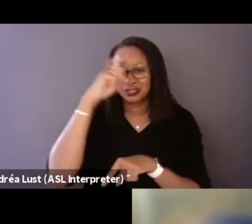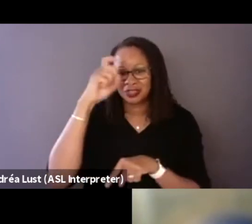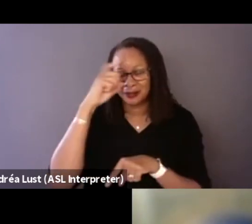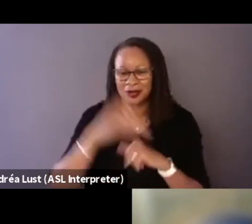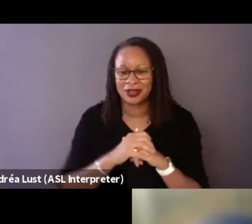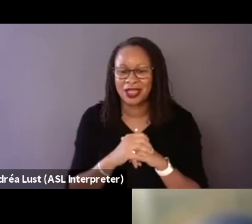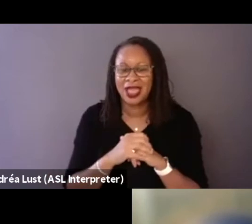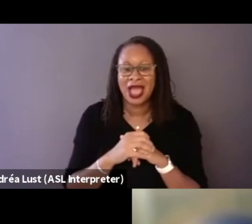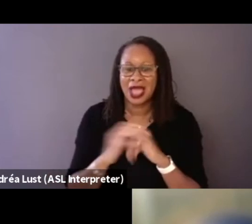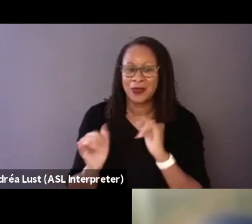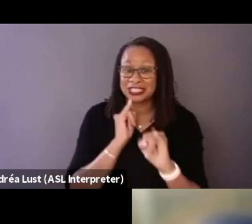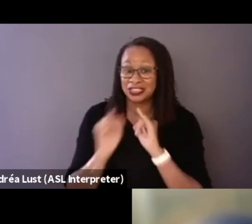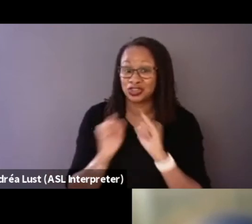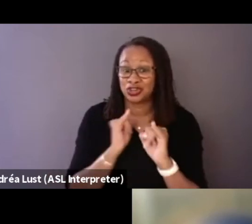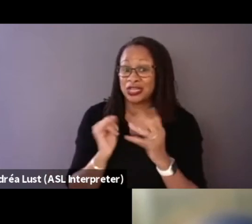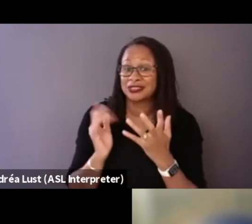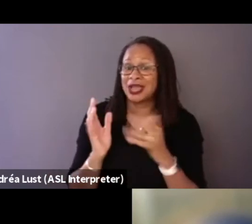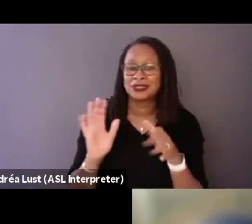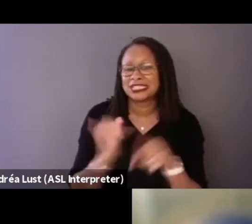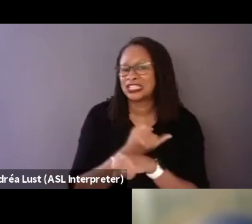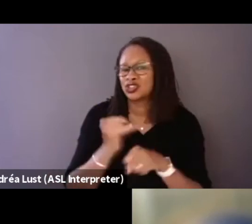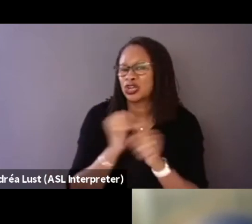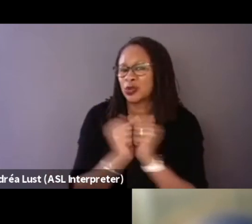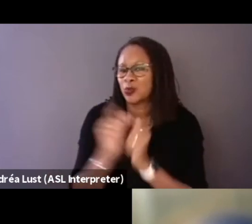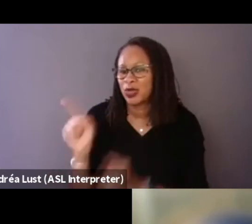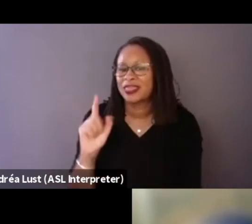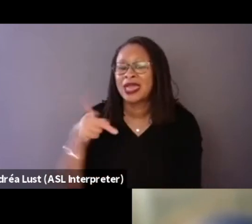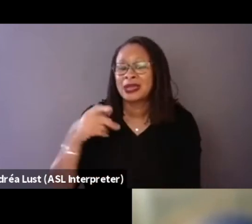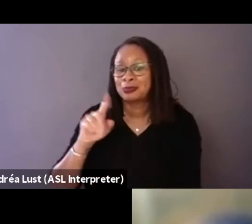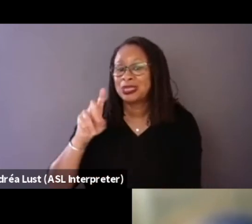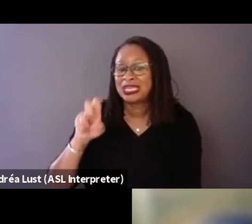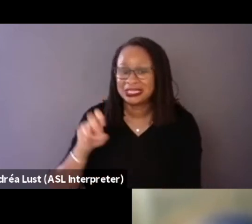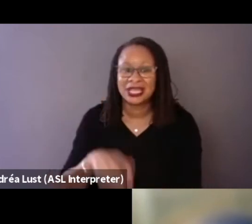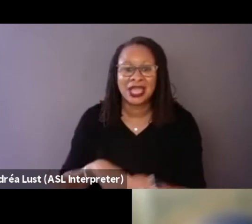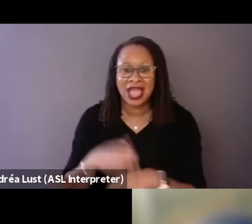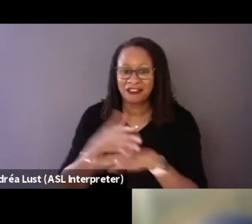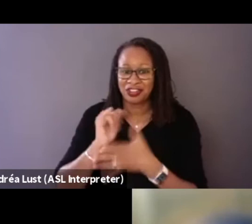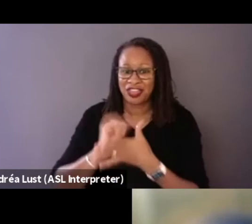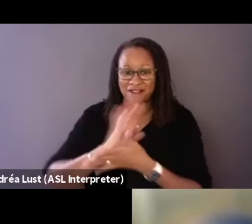'cause after the film I got very passionate about storytelling. I'm like, let me get to know more about this